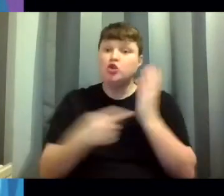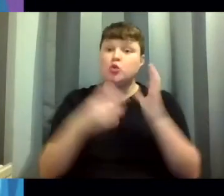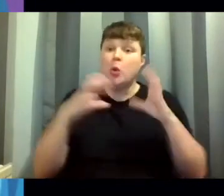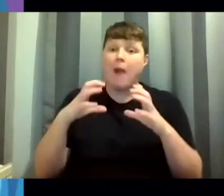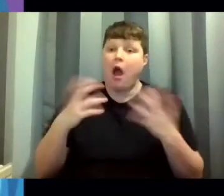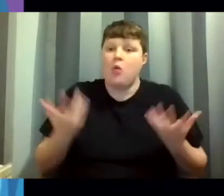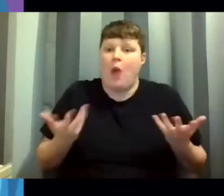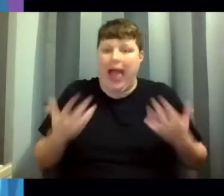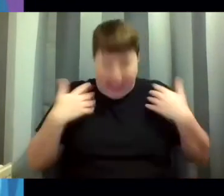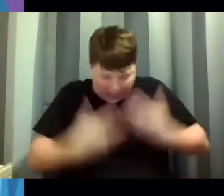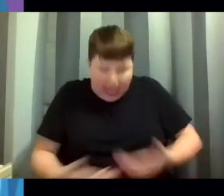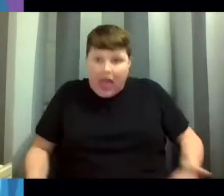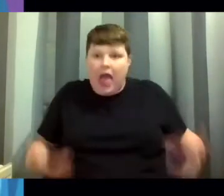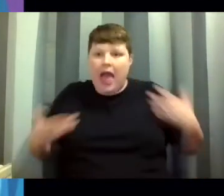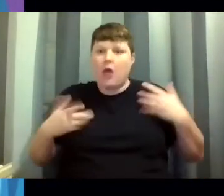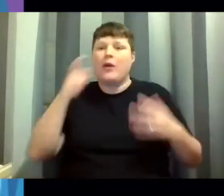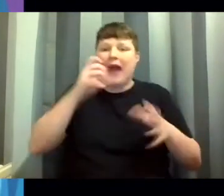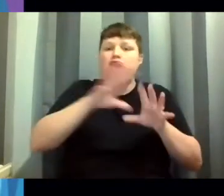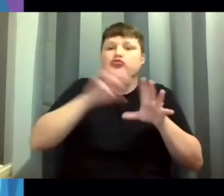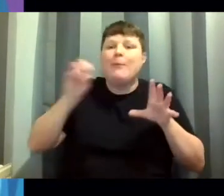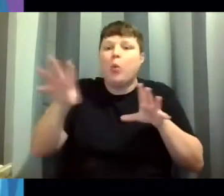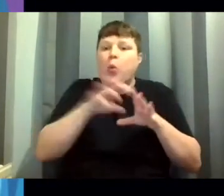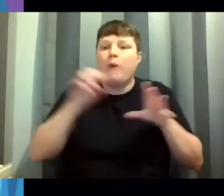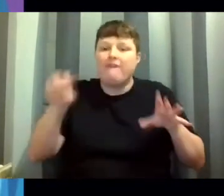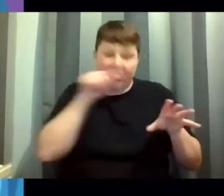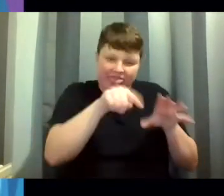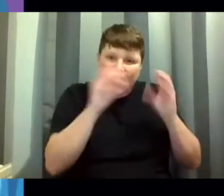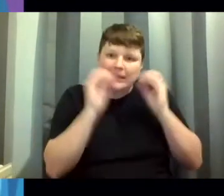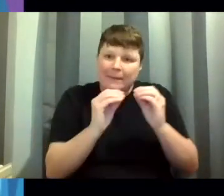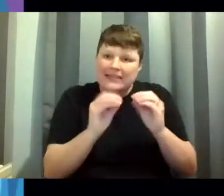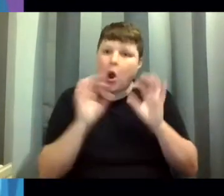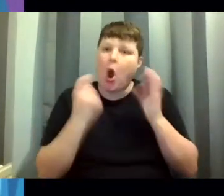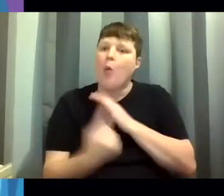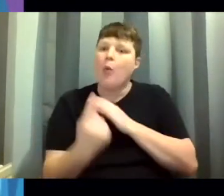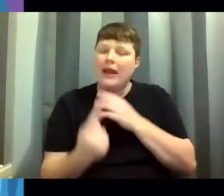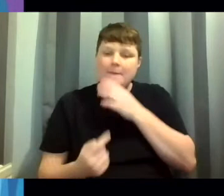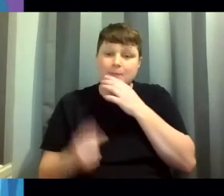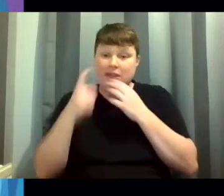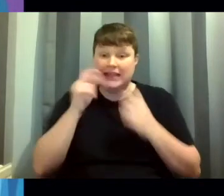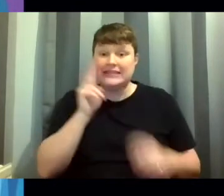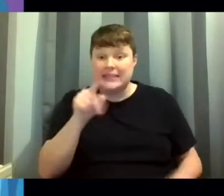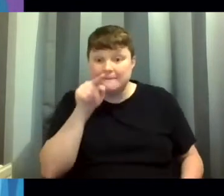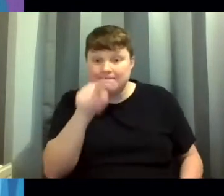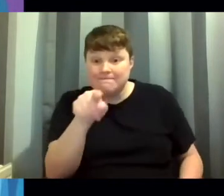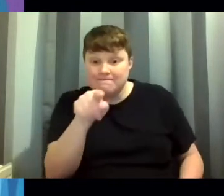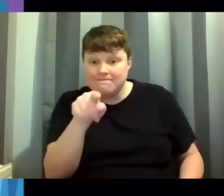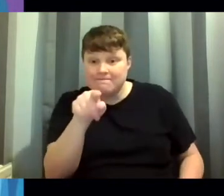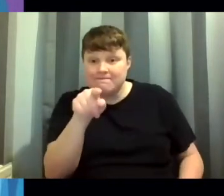lights up when we remove those bits. It's worth noting that the patients involved in this trial